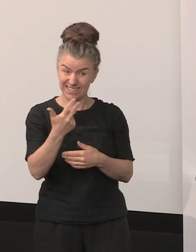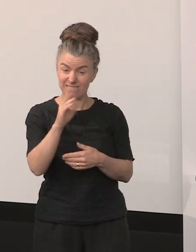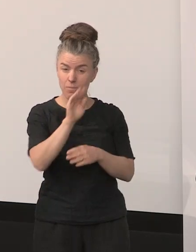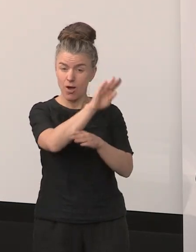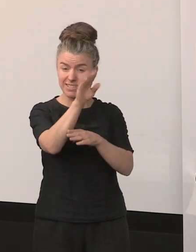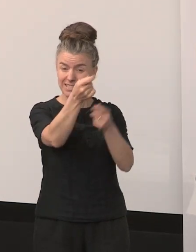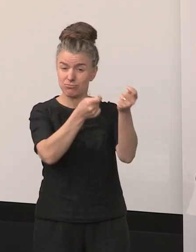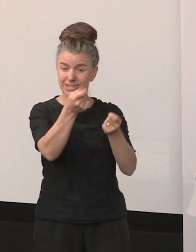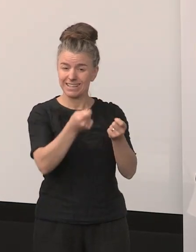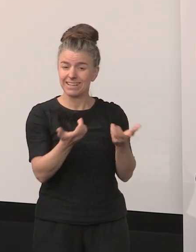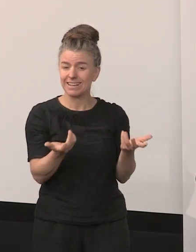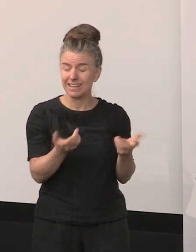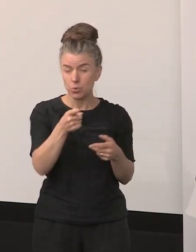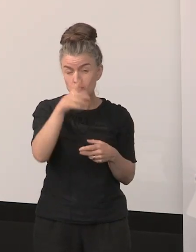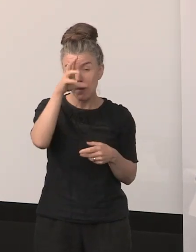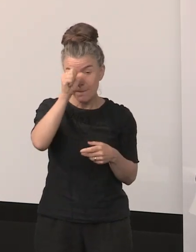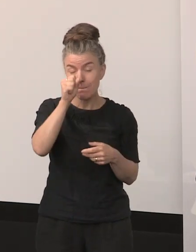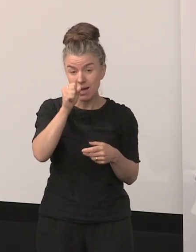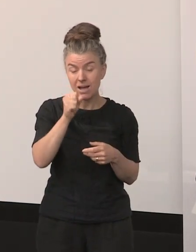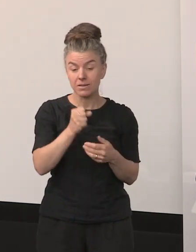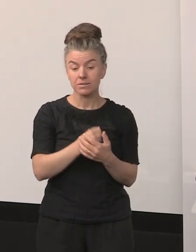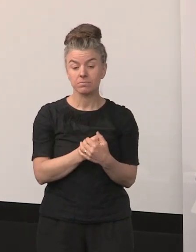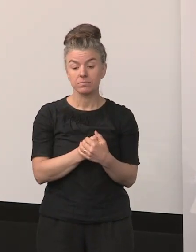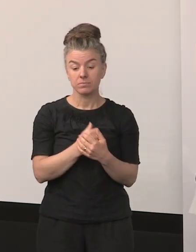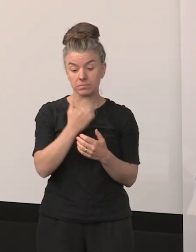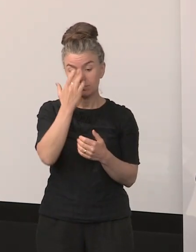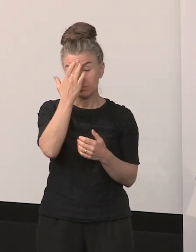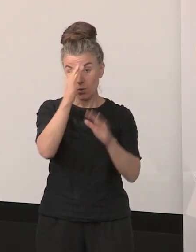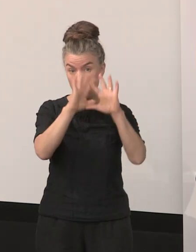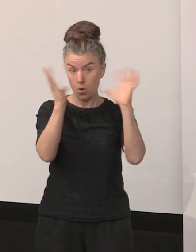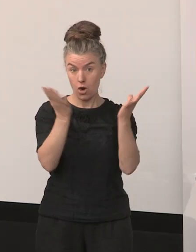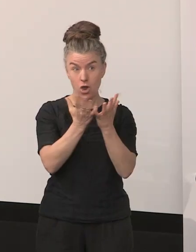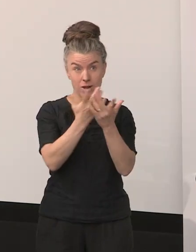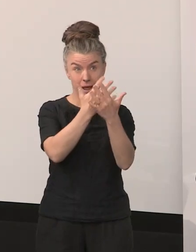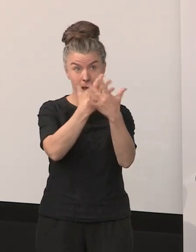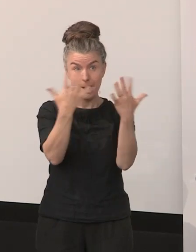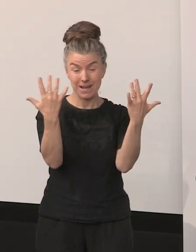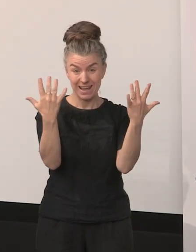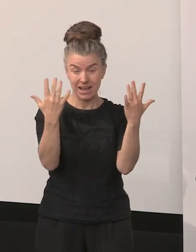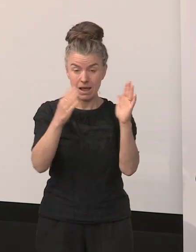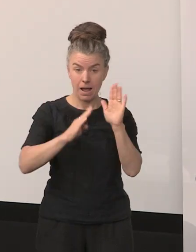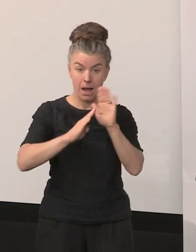cases yesterday. 11 of those were border-related cases. So,